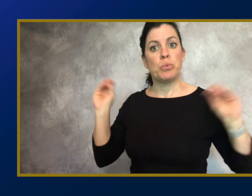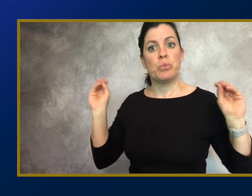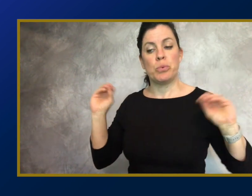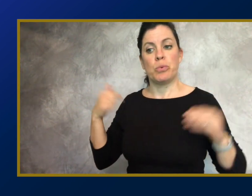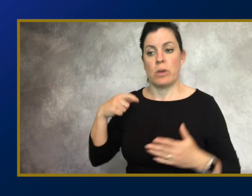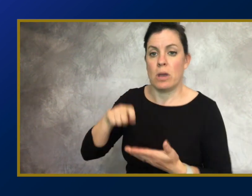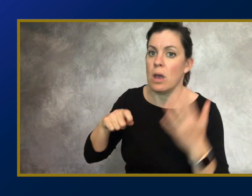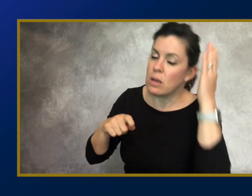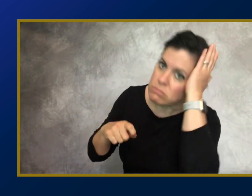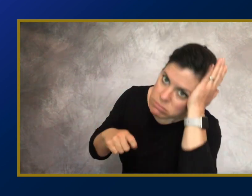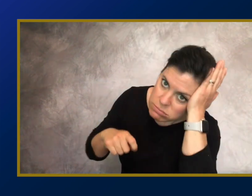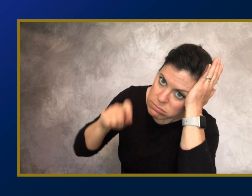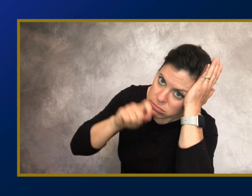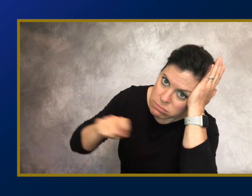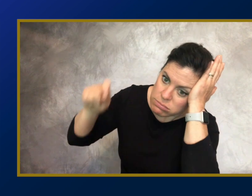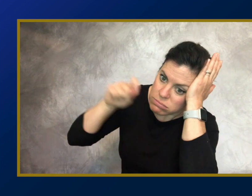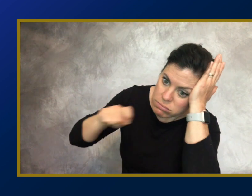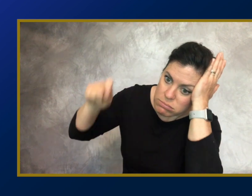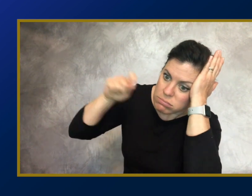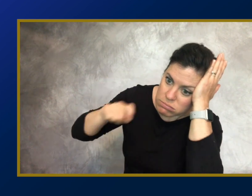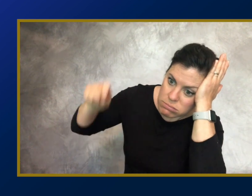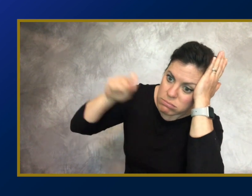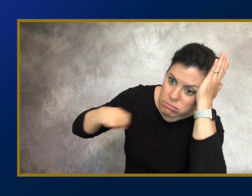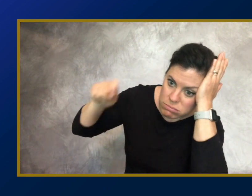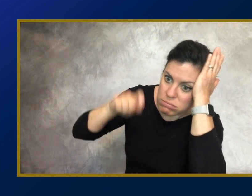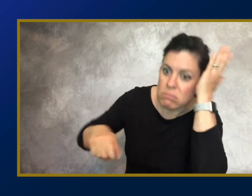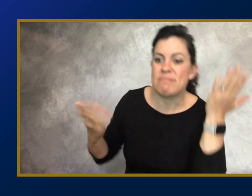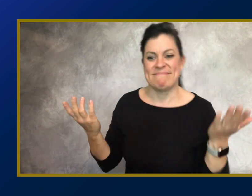and do something with fine motor coordination so they're holding their head to support their body.